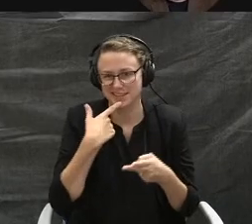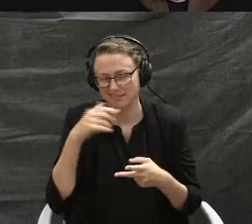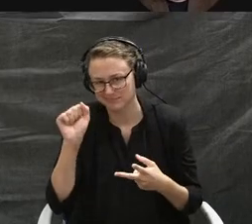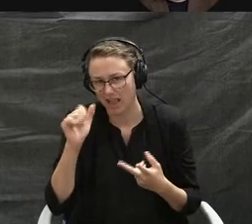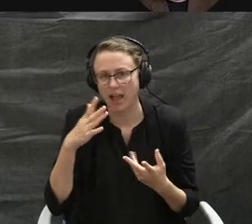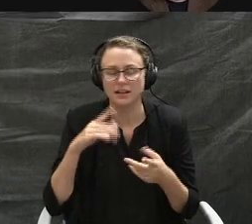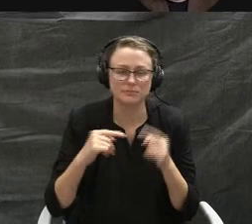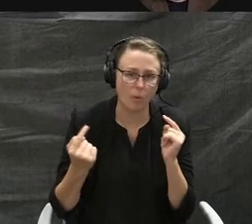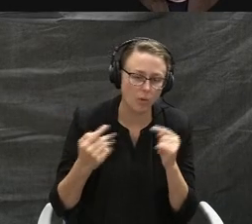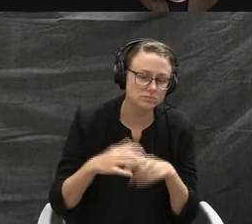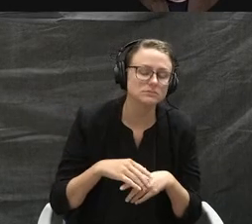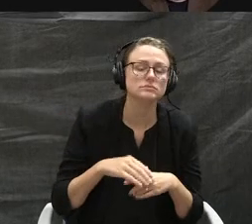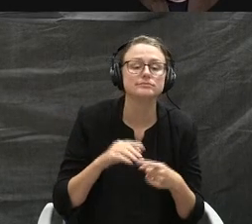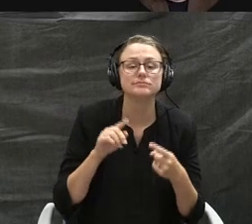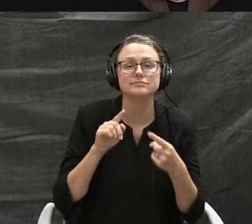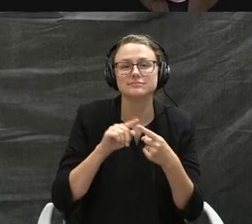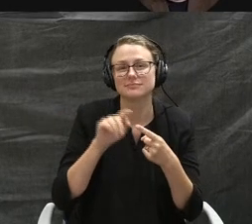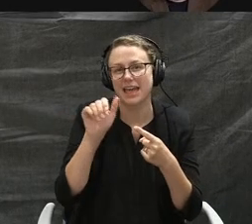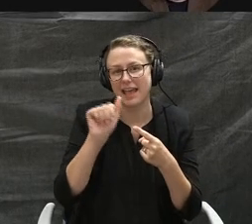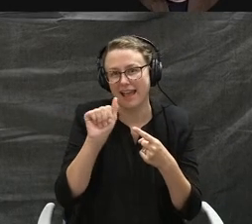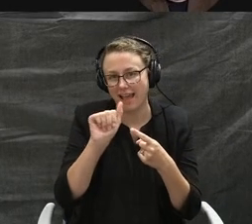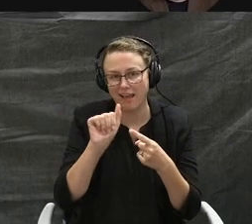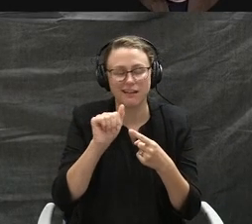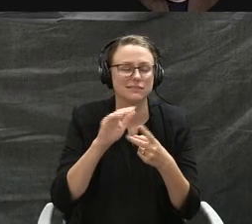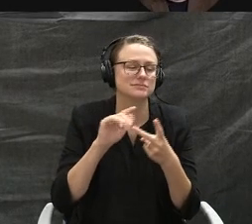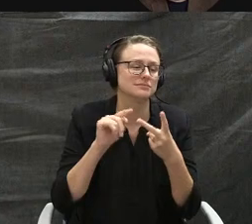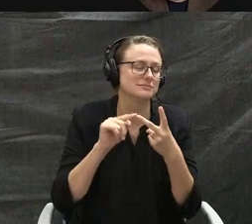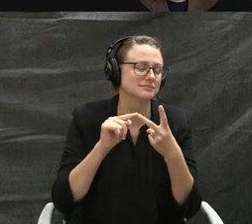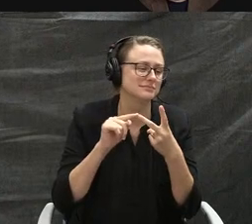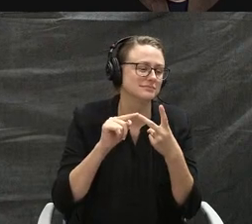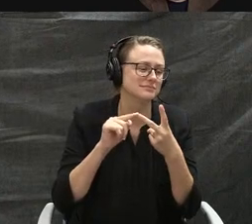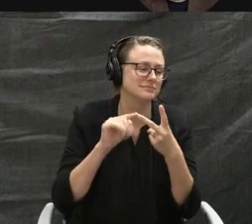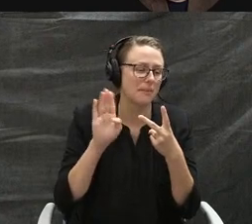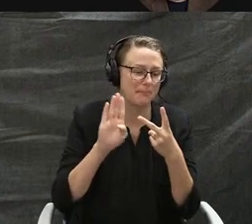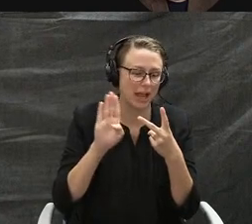board member Ambrose and. Board member Becker I board.